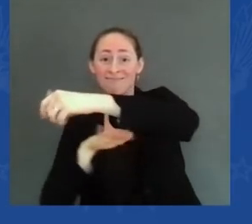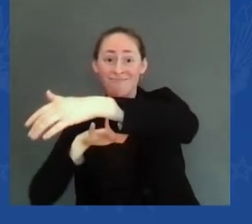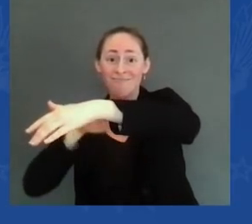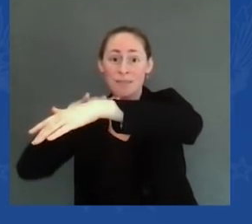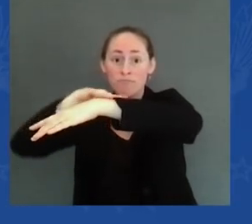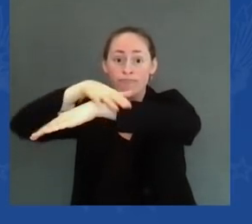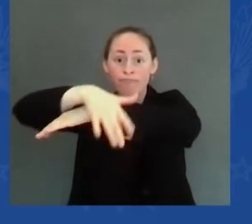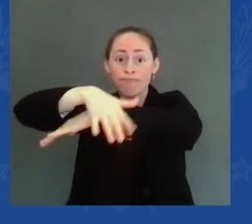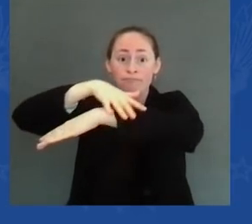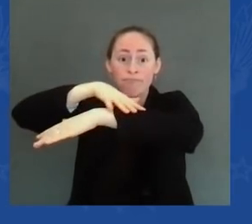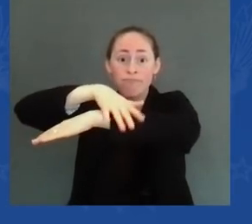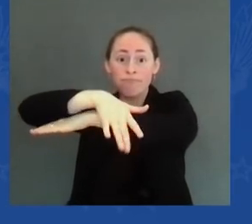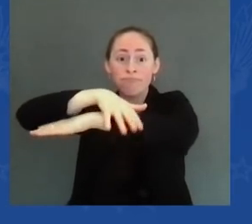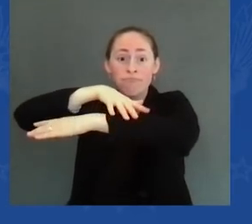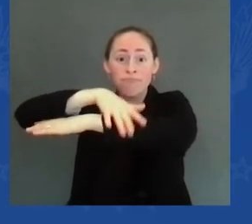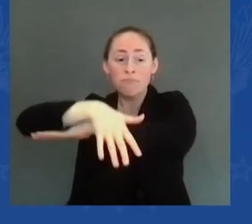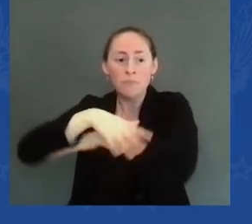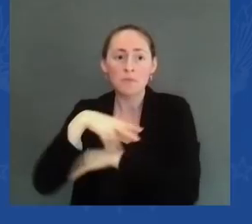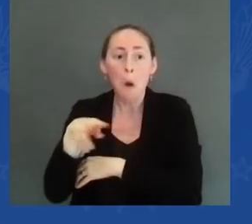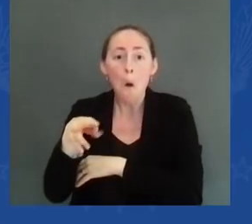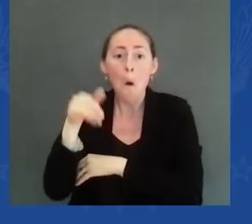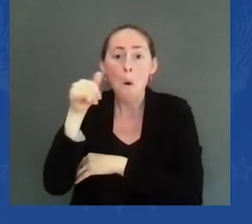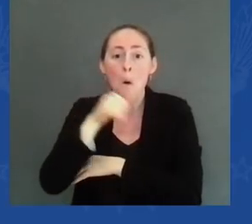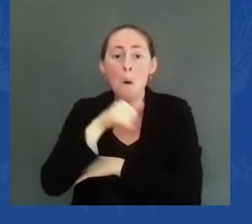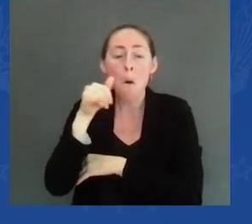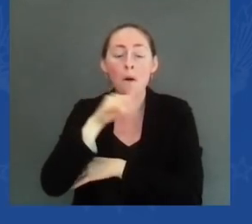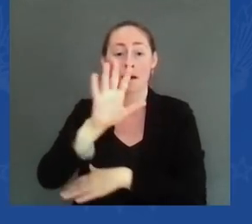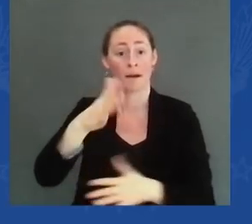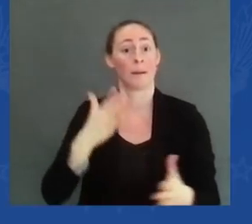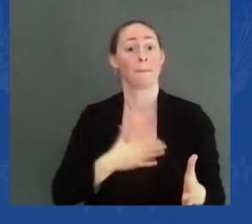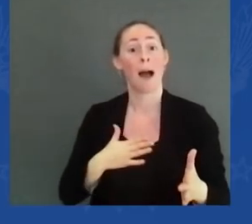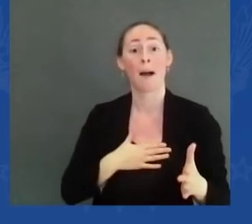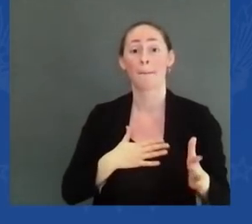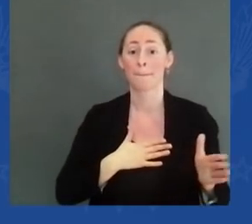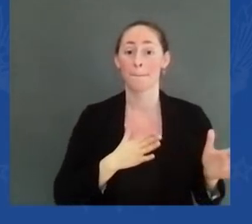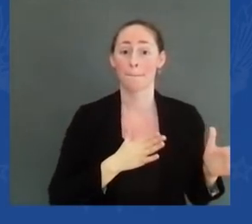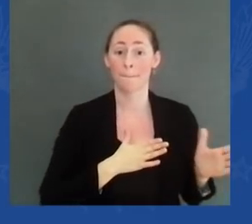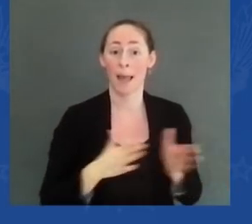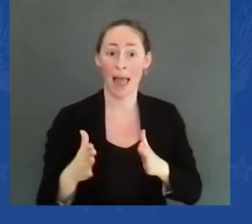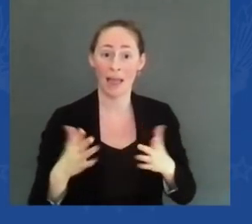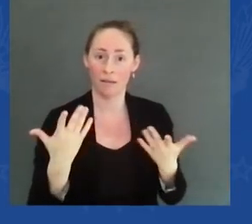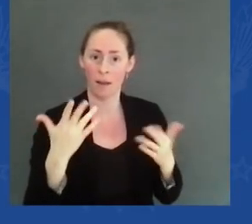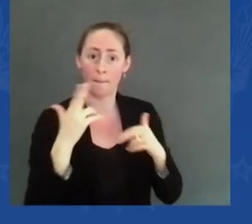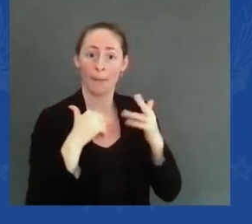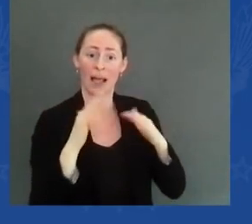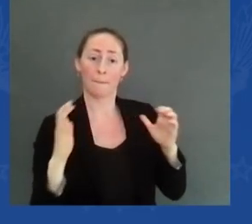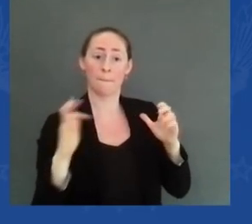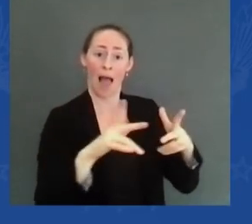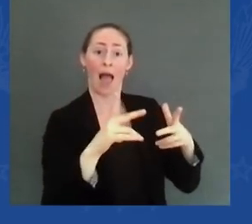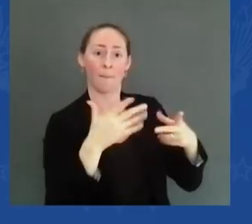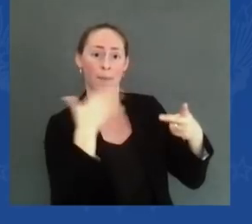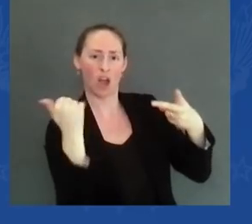My Build Back Better plan, with key investments in -- in -- to fight climate change, cutting emissions, and make things more resilient.